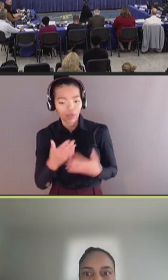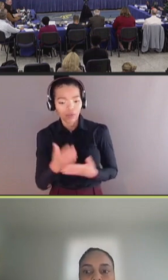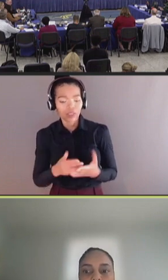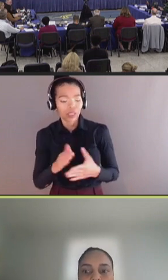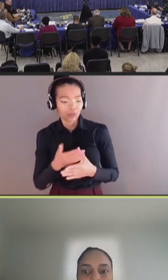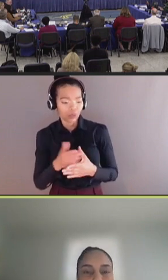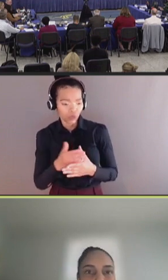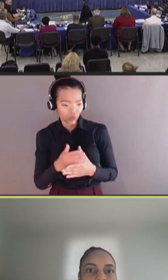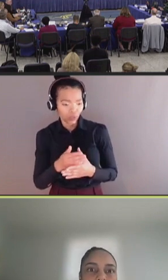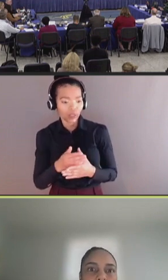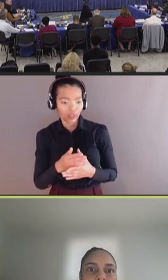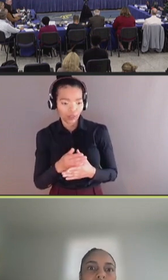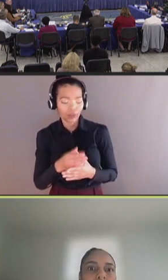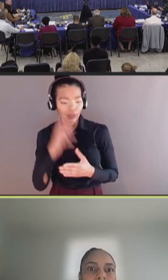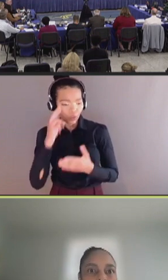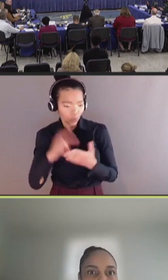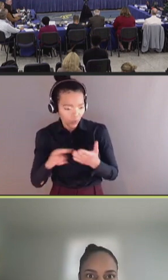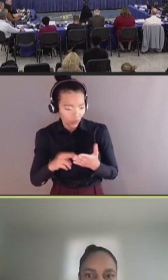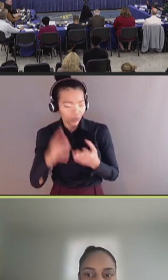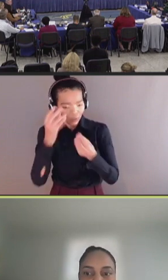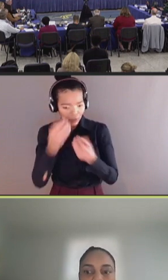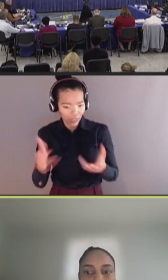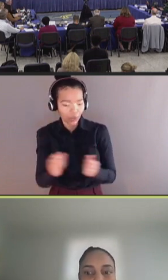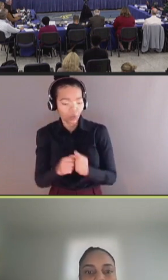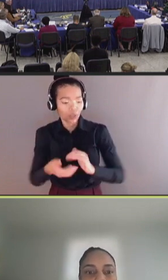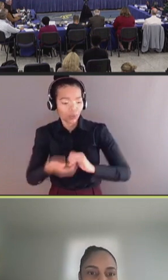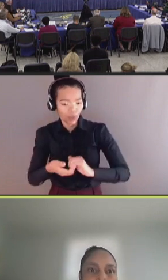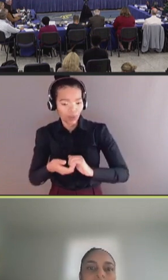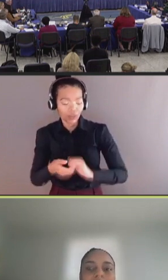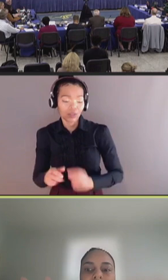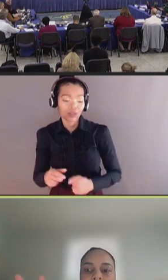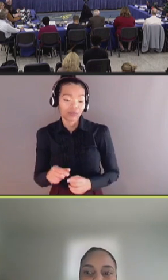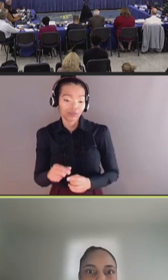research with our partners, specifically our state and local health departments,